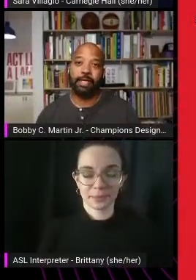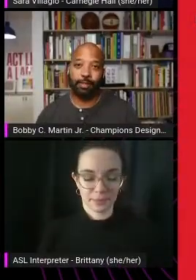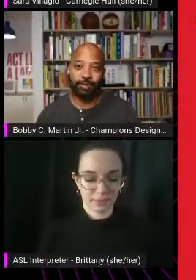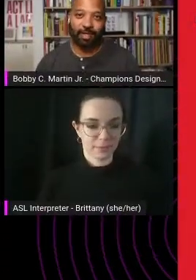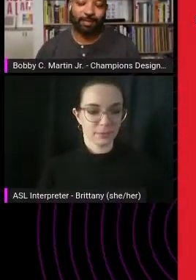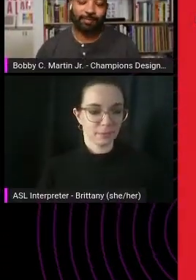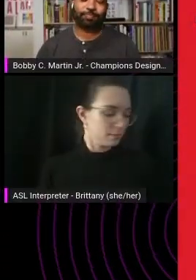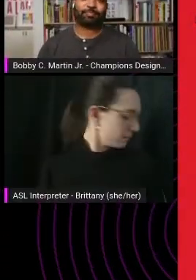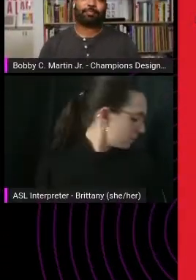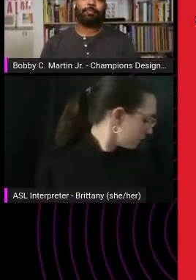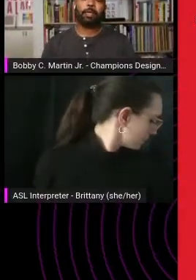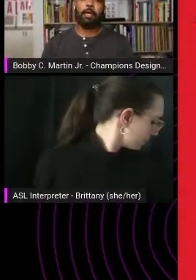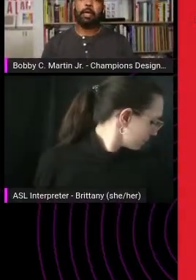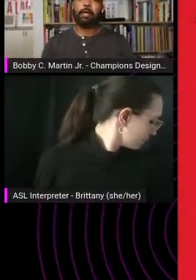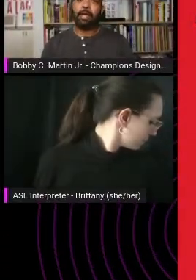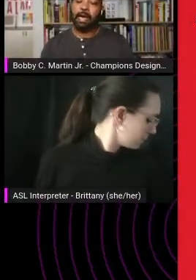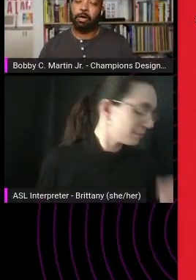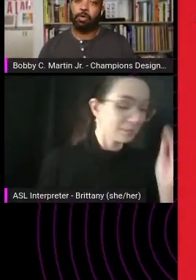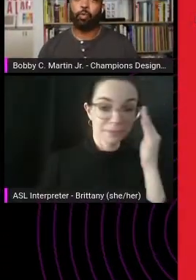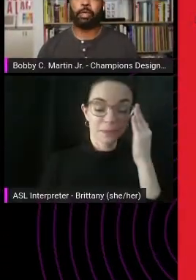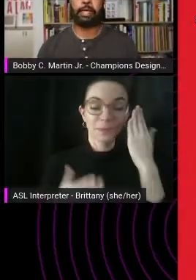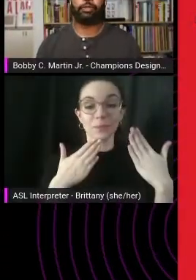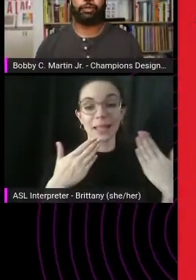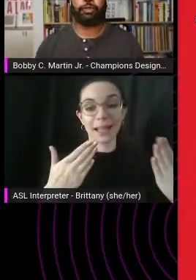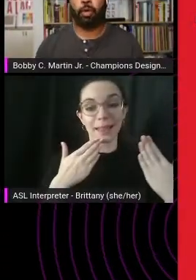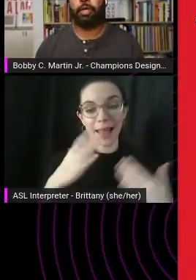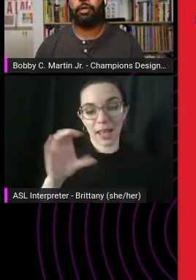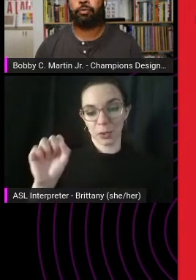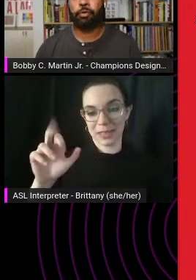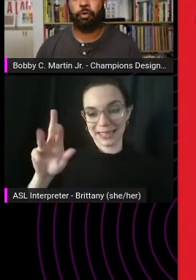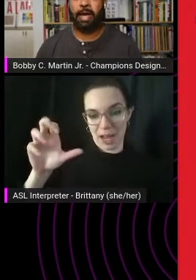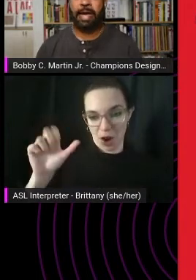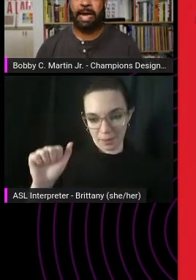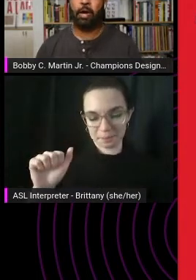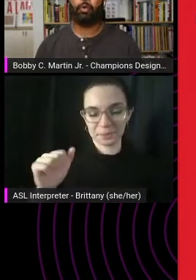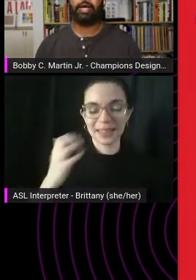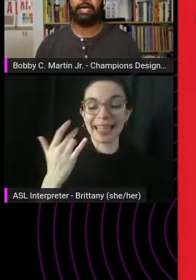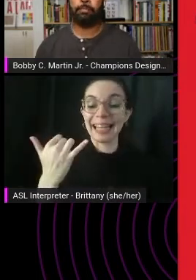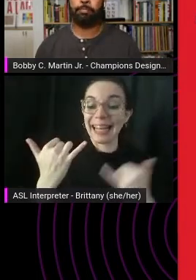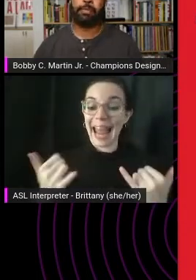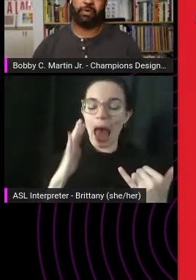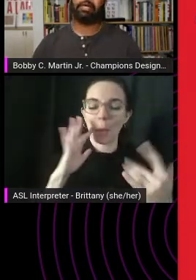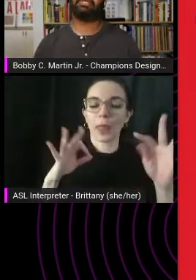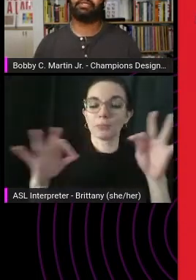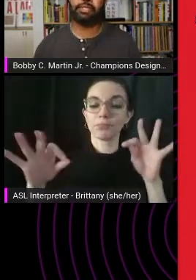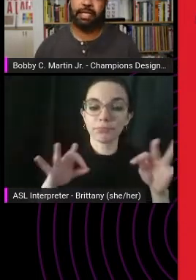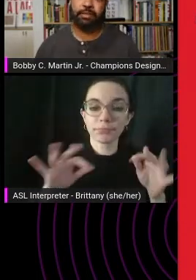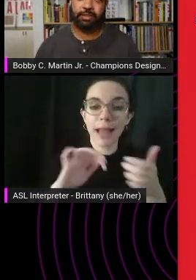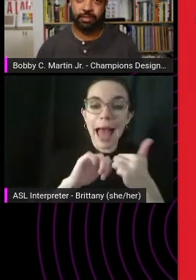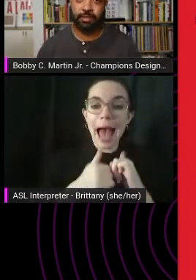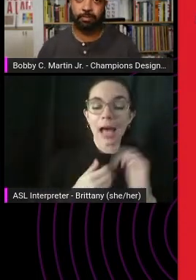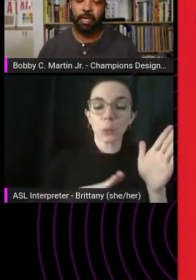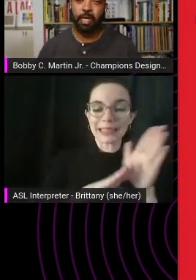Well thank you Sara. Now, what I'll do is walk you through how we developed a design system